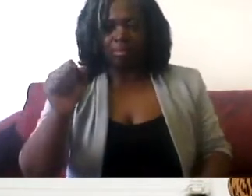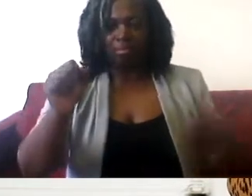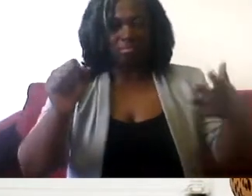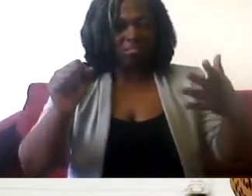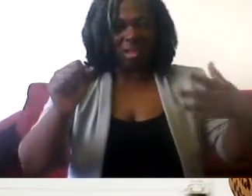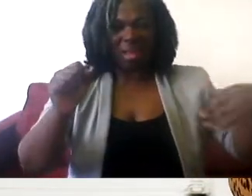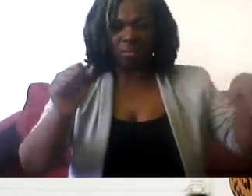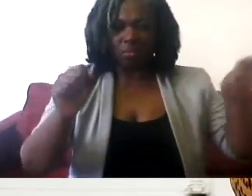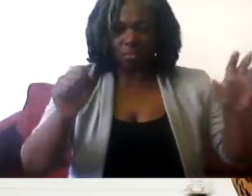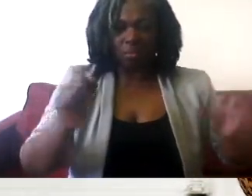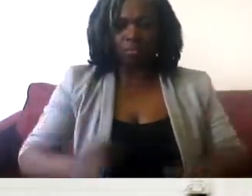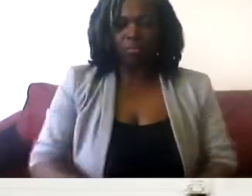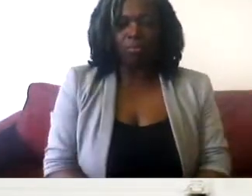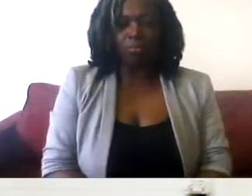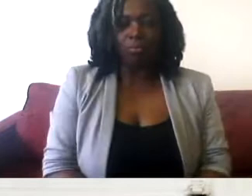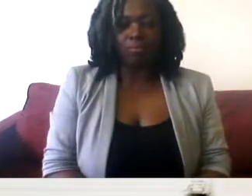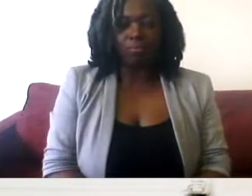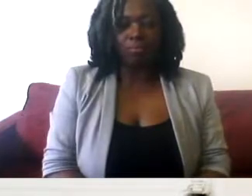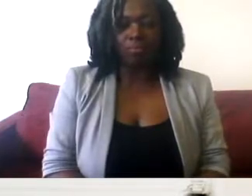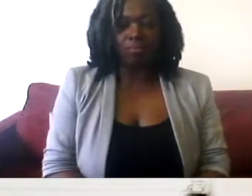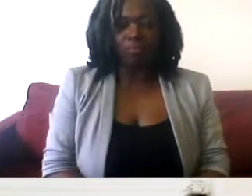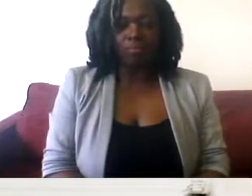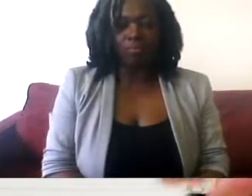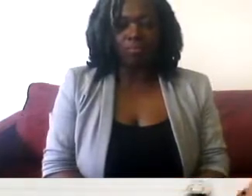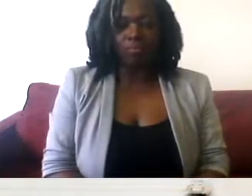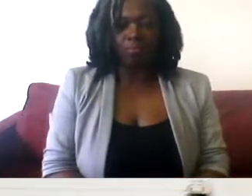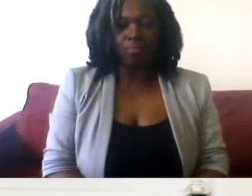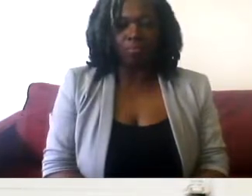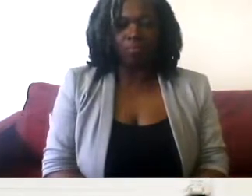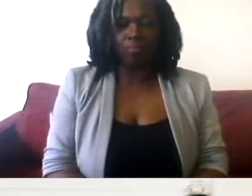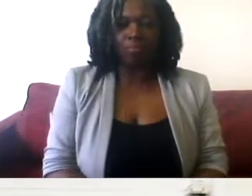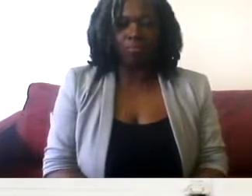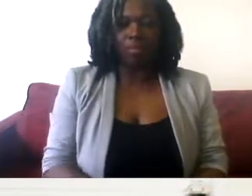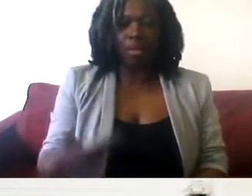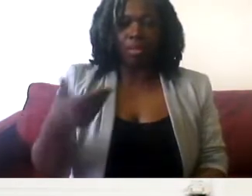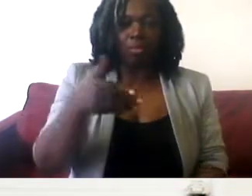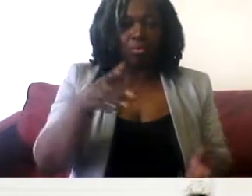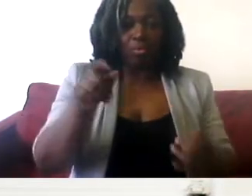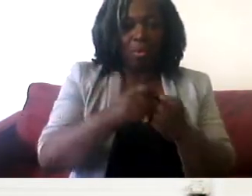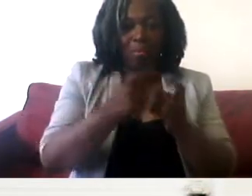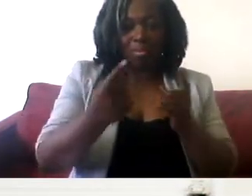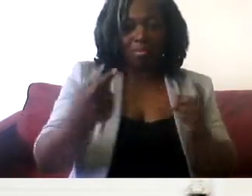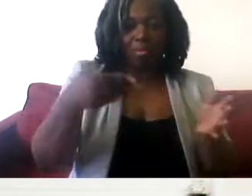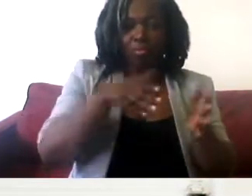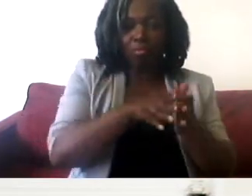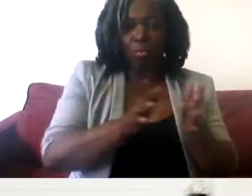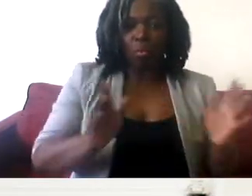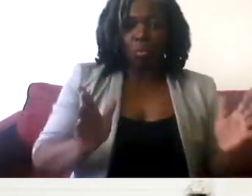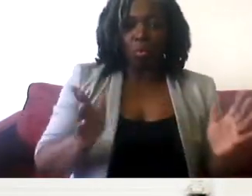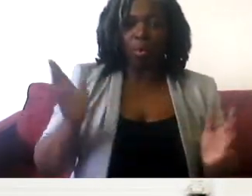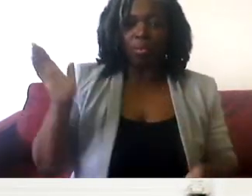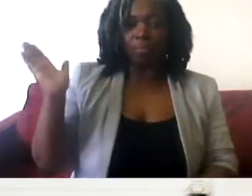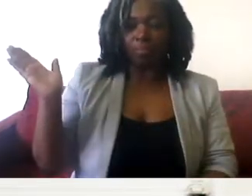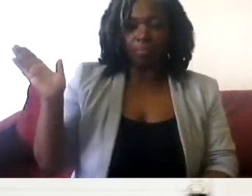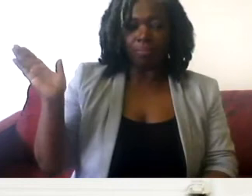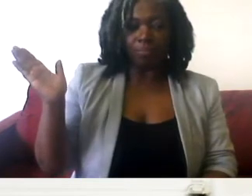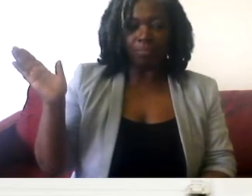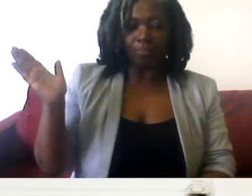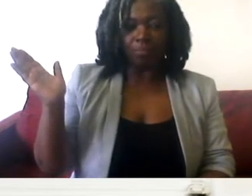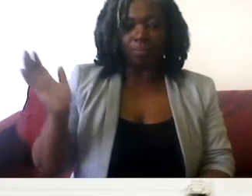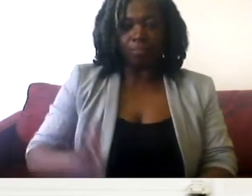the adjacent loops and stretch. This is